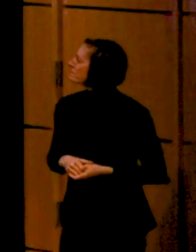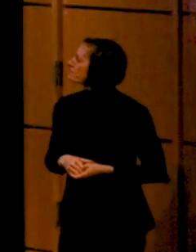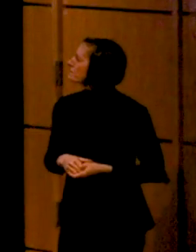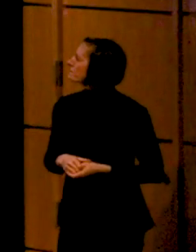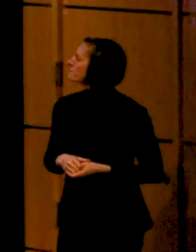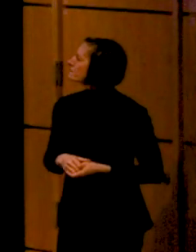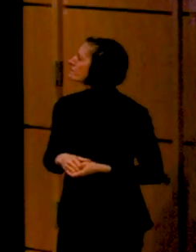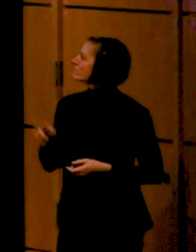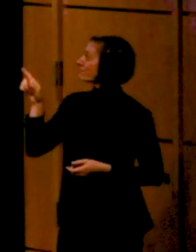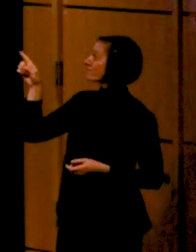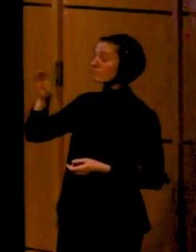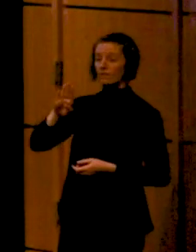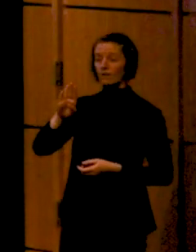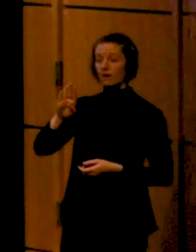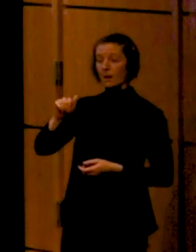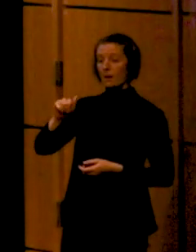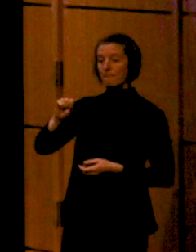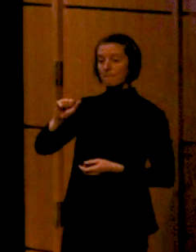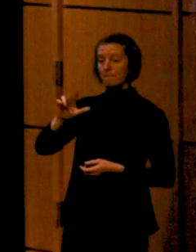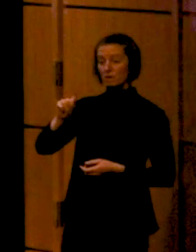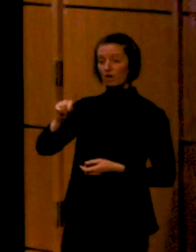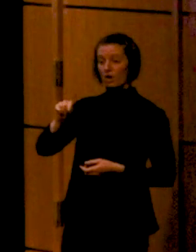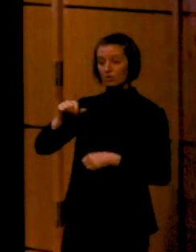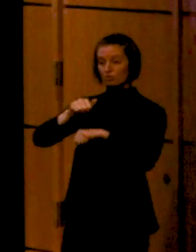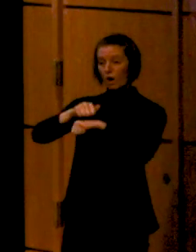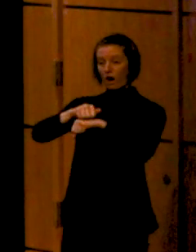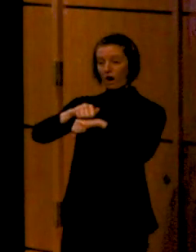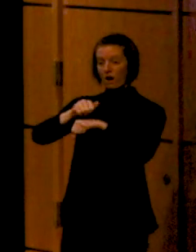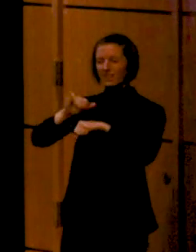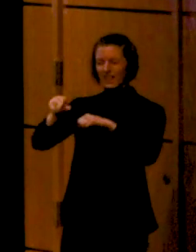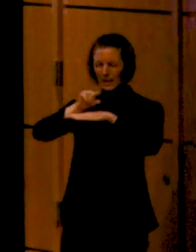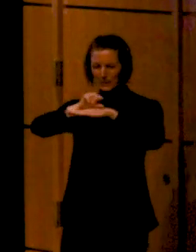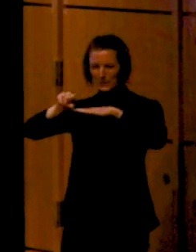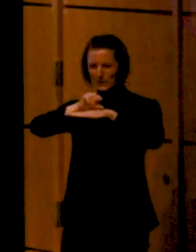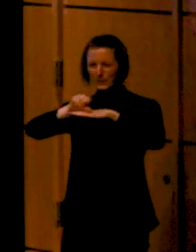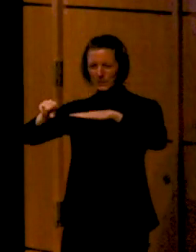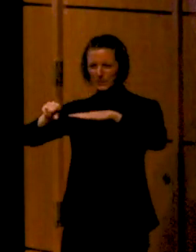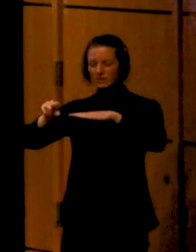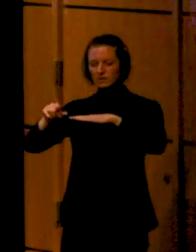In this case, basalt, that upper layer that's laid down and depending on the amount of gas